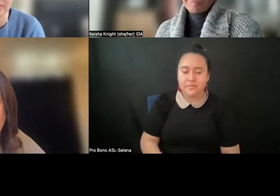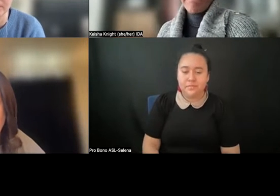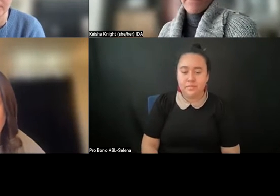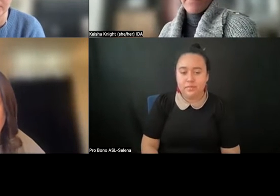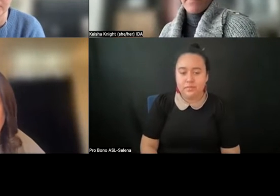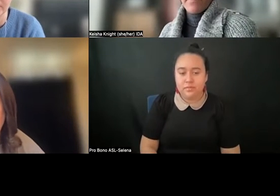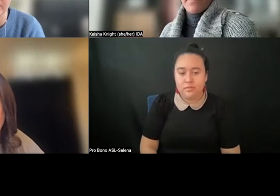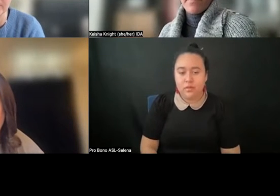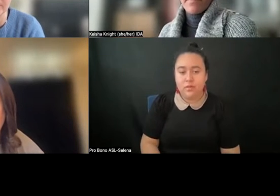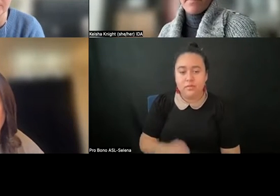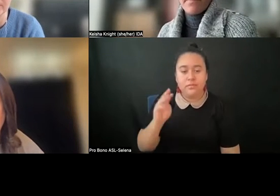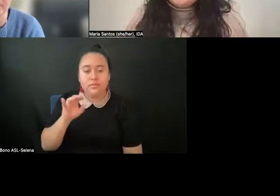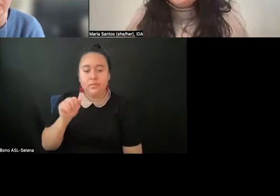Katy, for you.